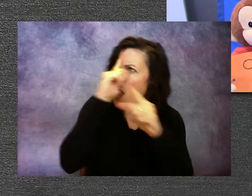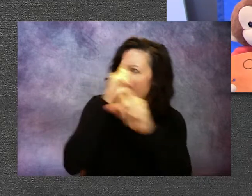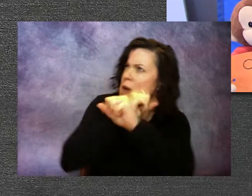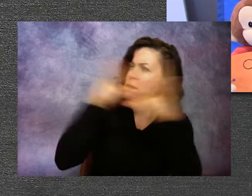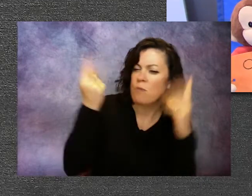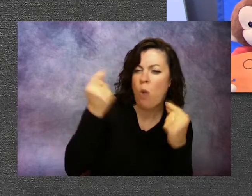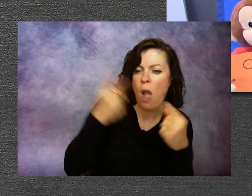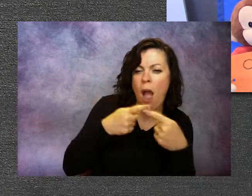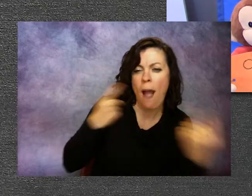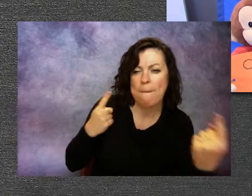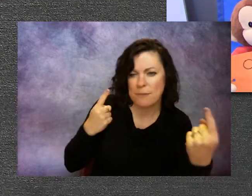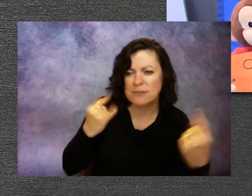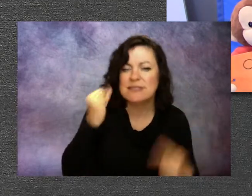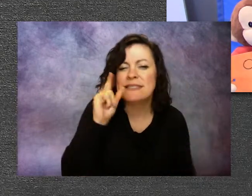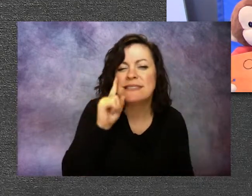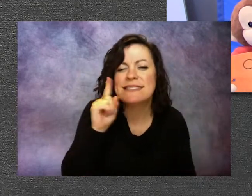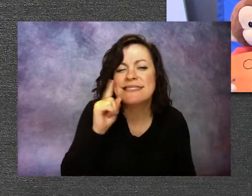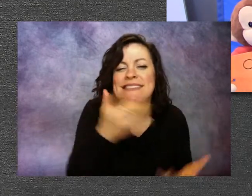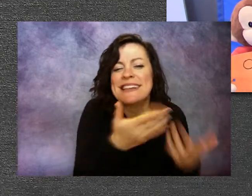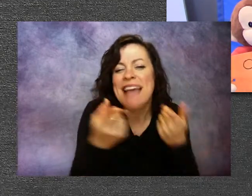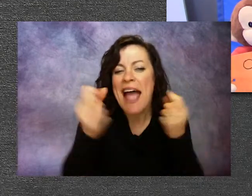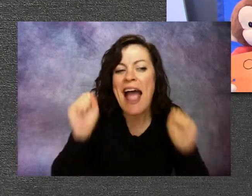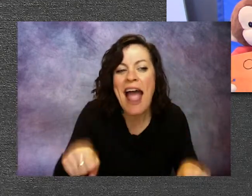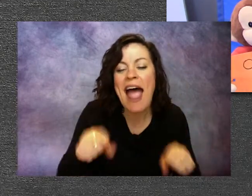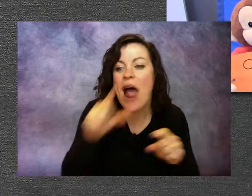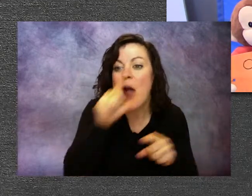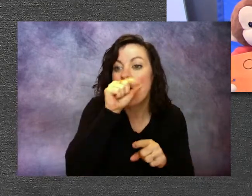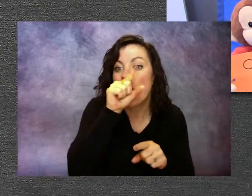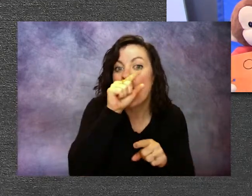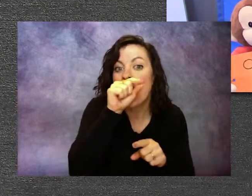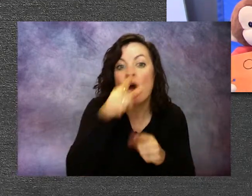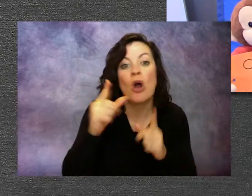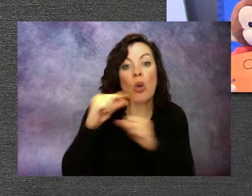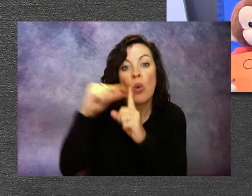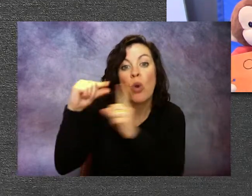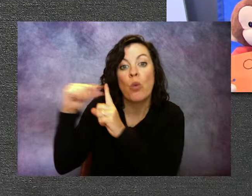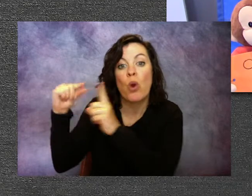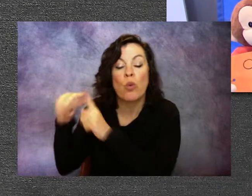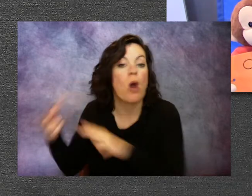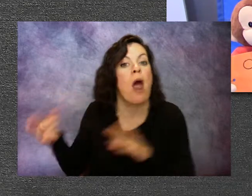to the farmer's fence. All right, so, this little crow has the word little on it.